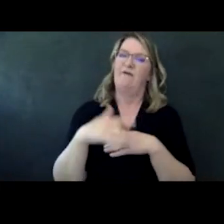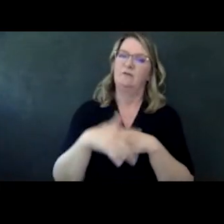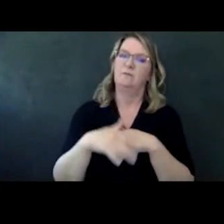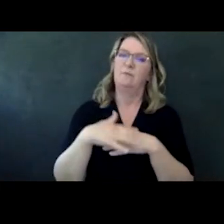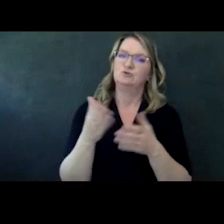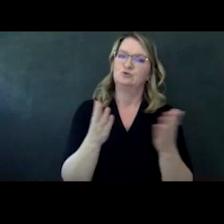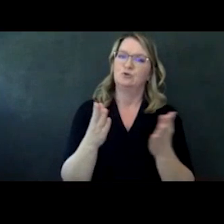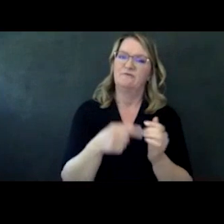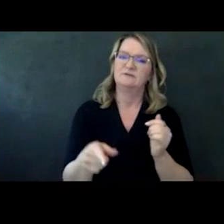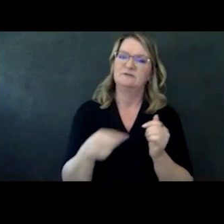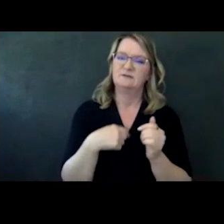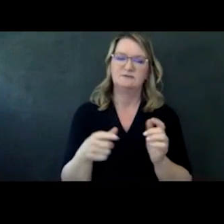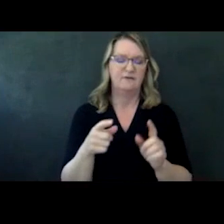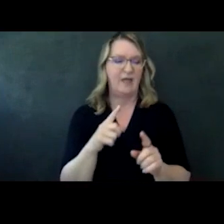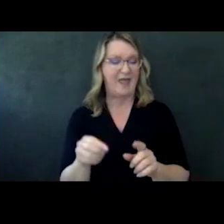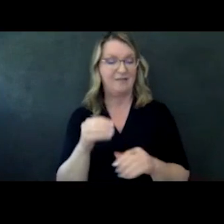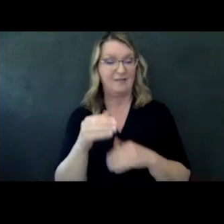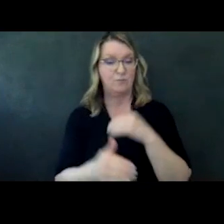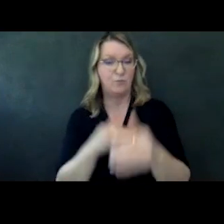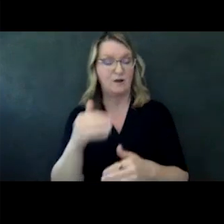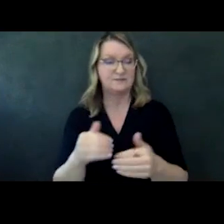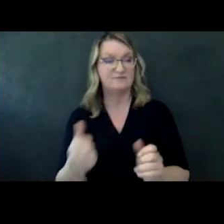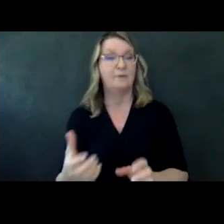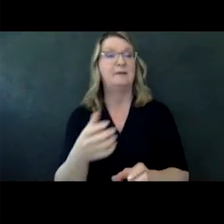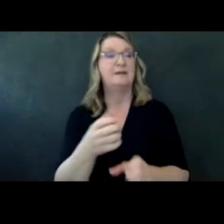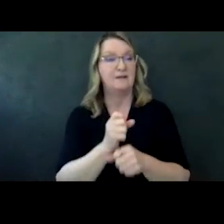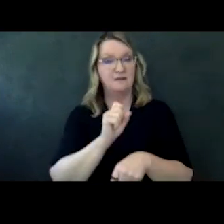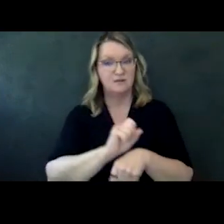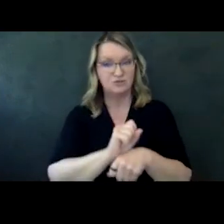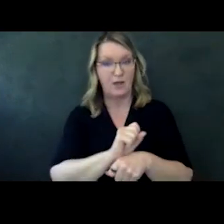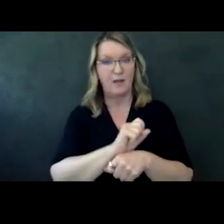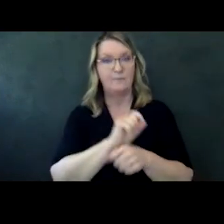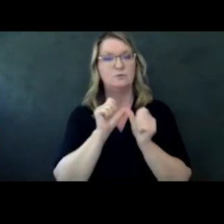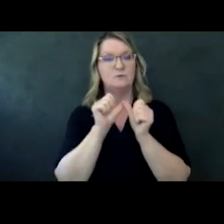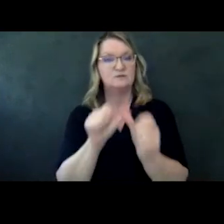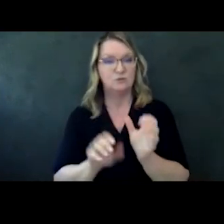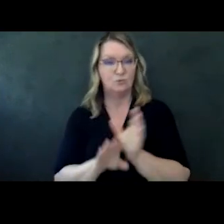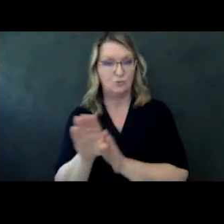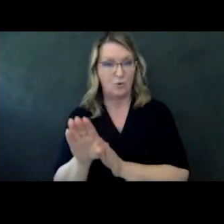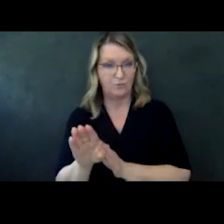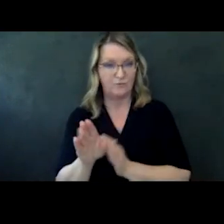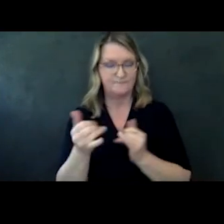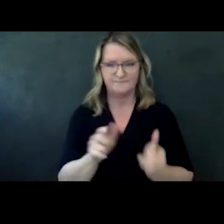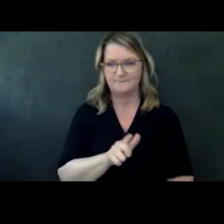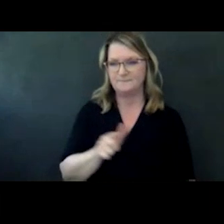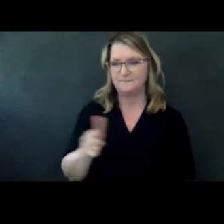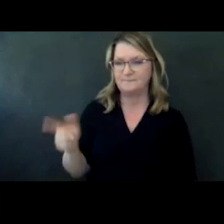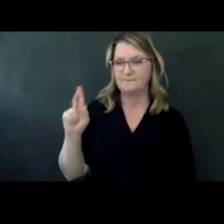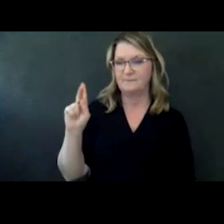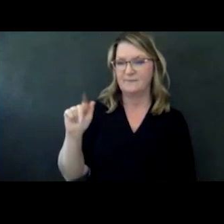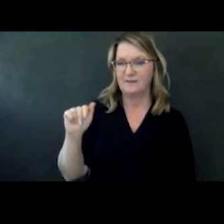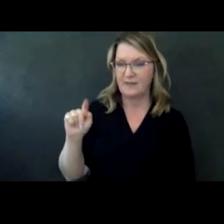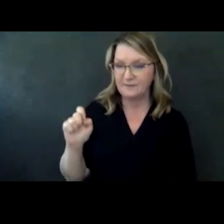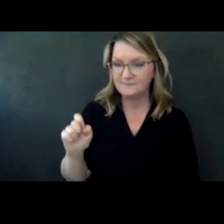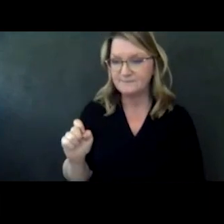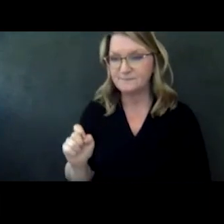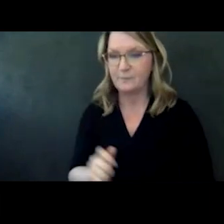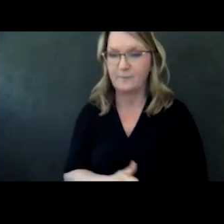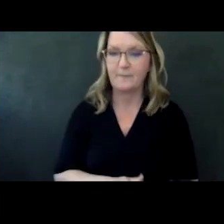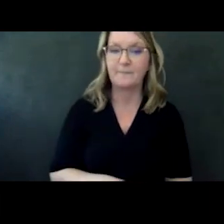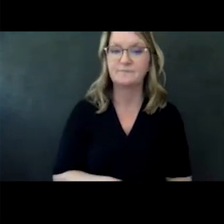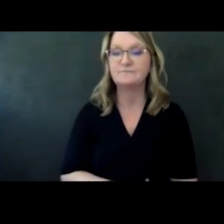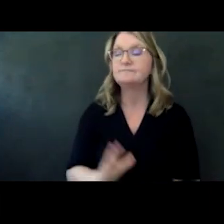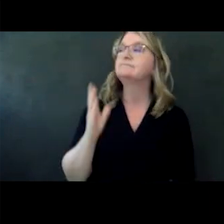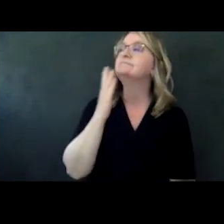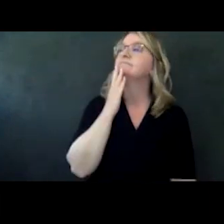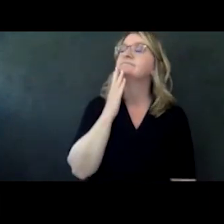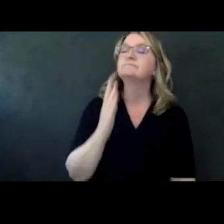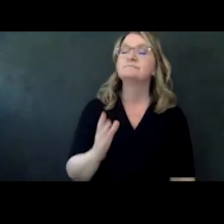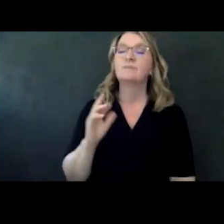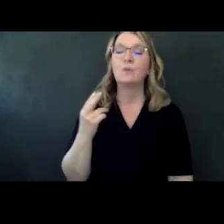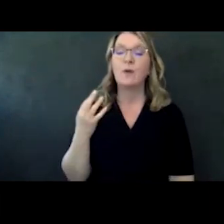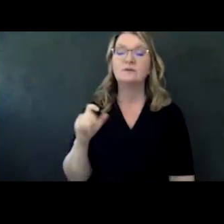to their continued growth. Back to you, Kate. [Kate] Thanks, Rachel. Slide 16. Why defining